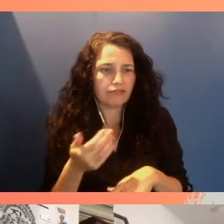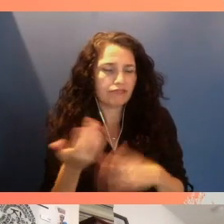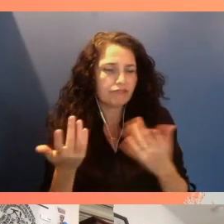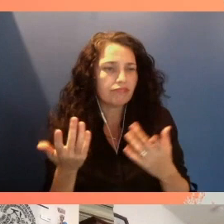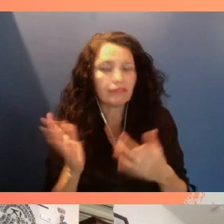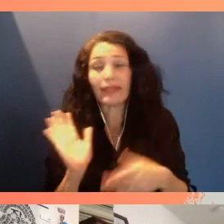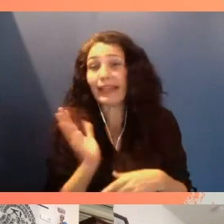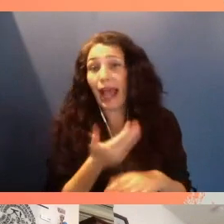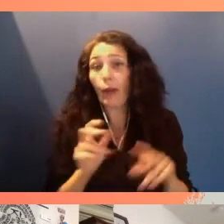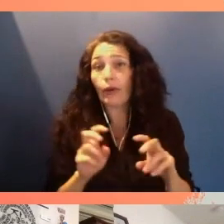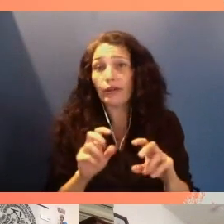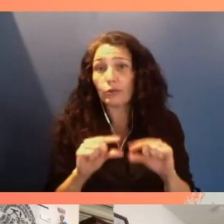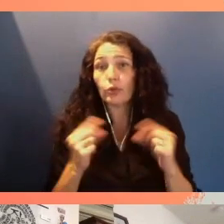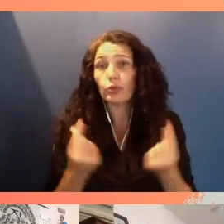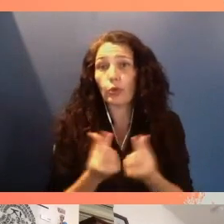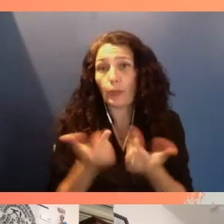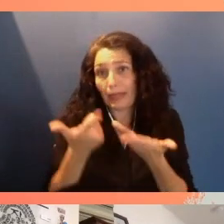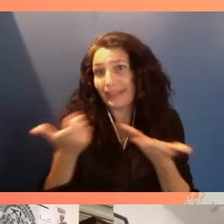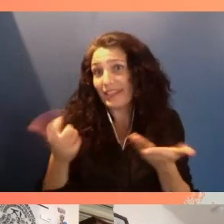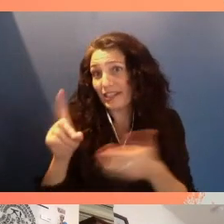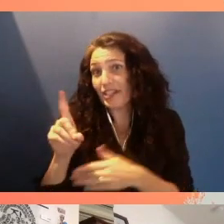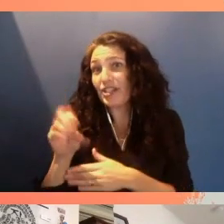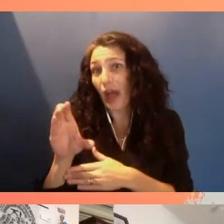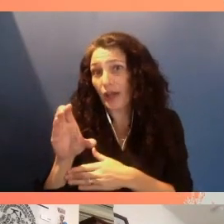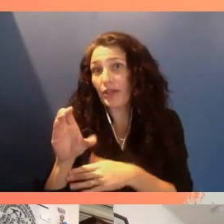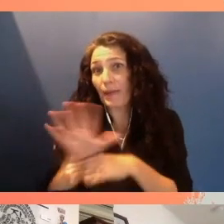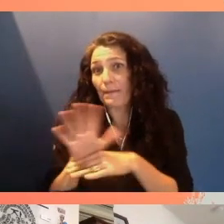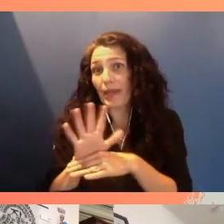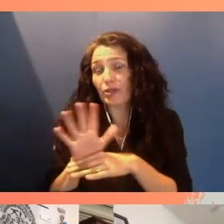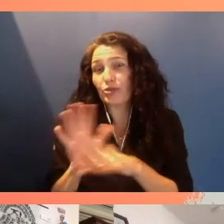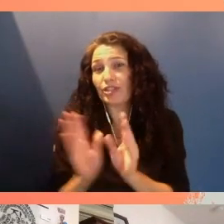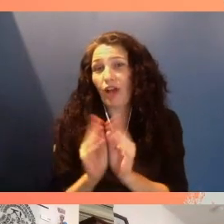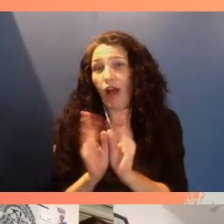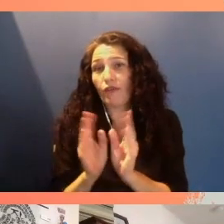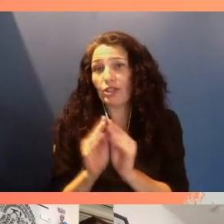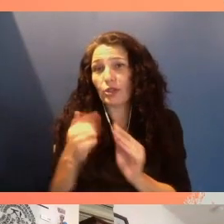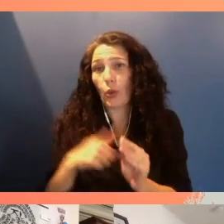we're here in a documentary conference, right? And I think that we have to address the fact